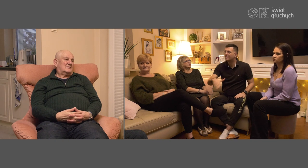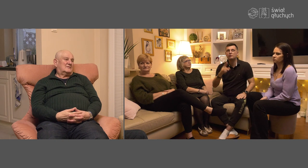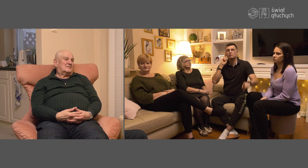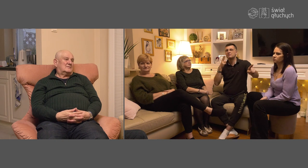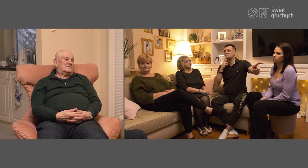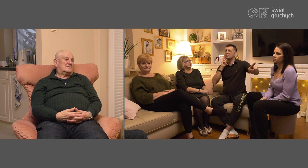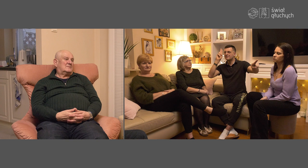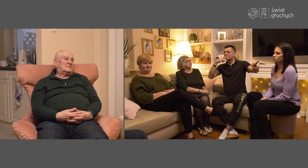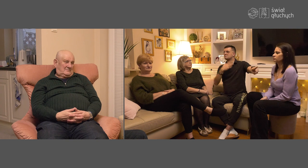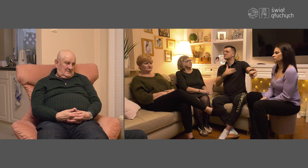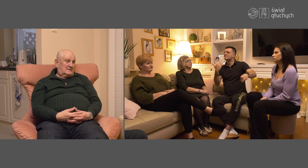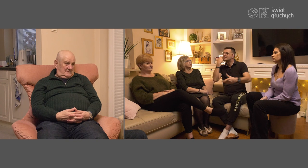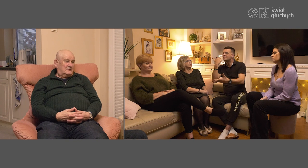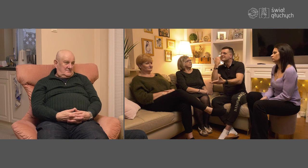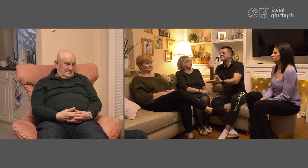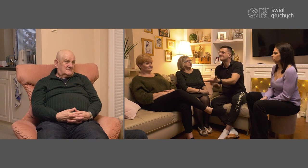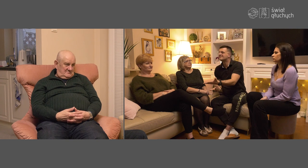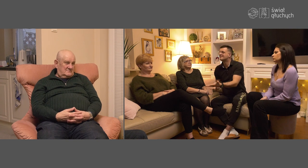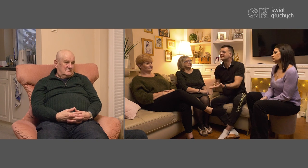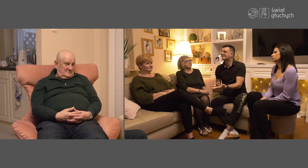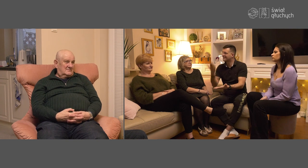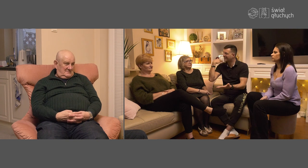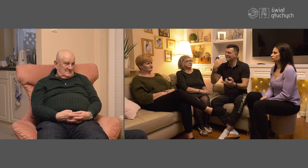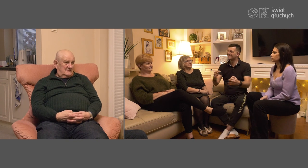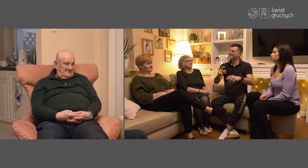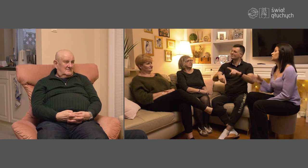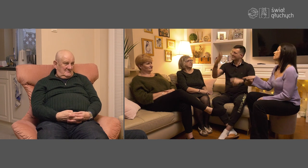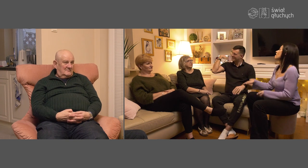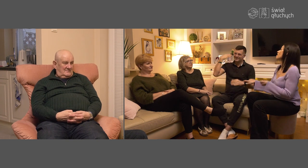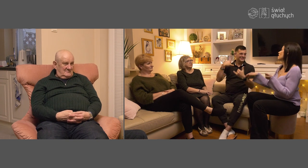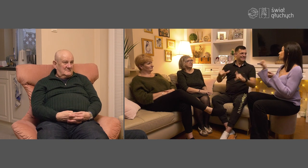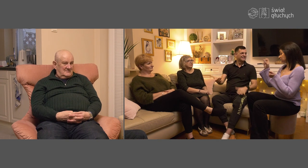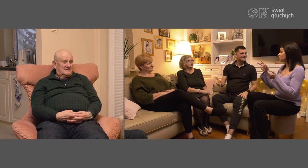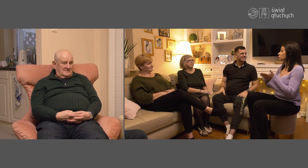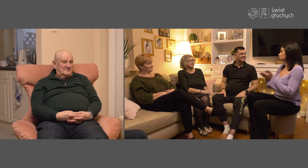didn't want to show up together with them! It was ashamed. It's probably different now, but it was like that.